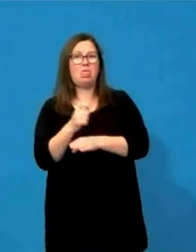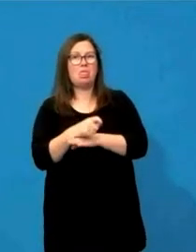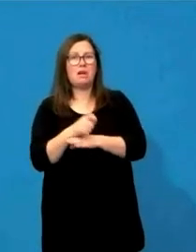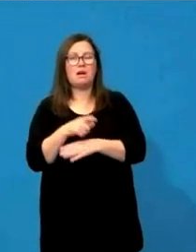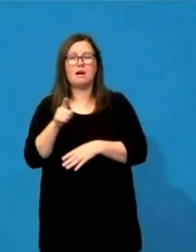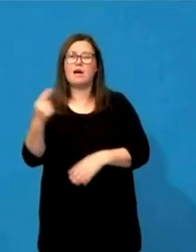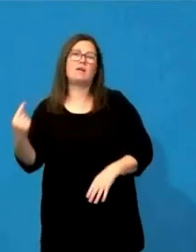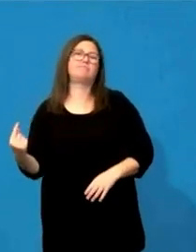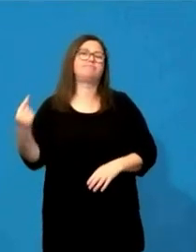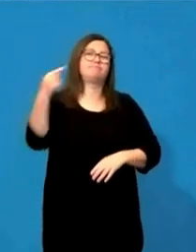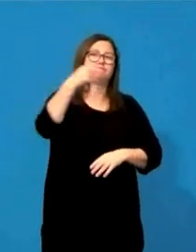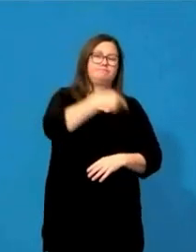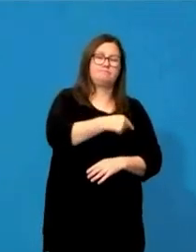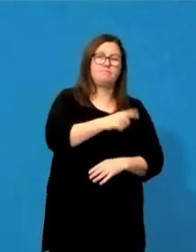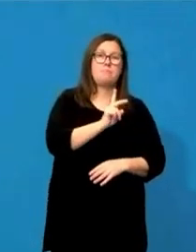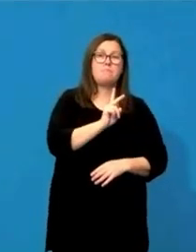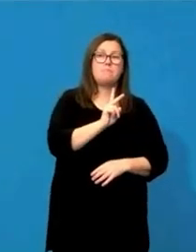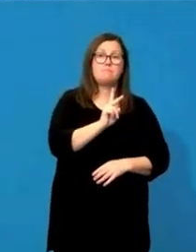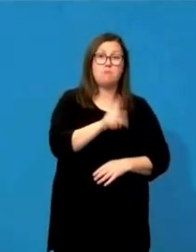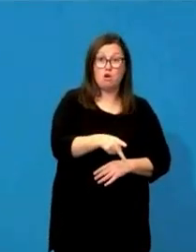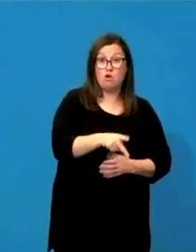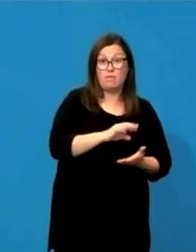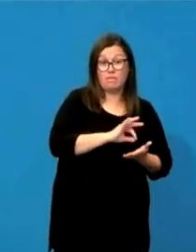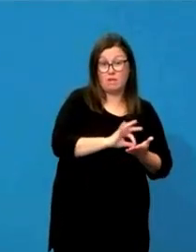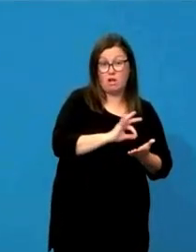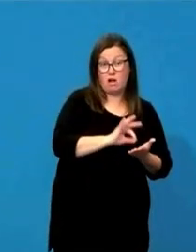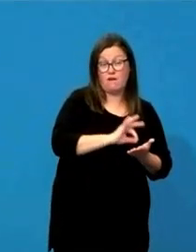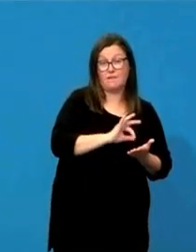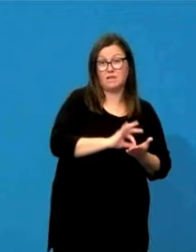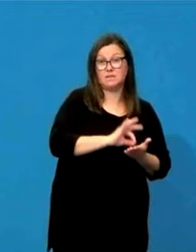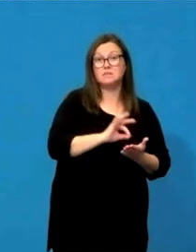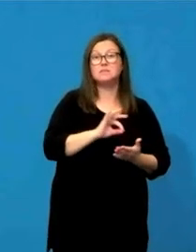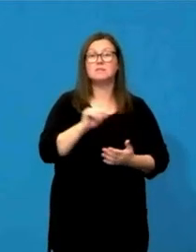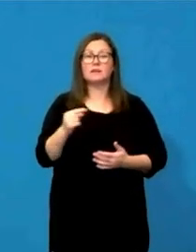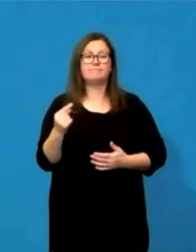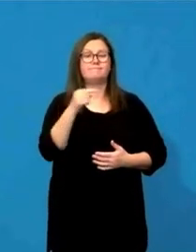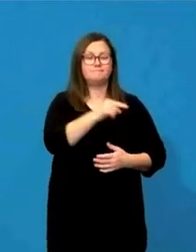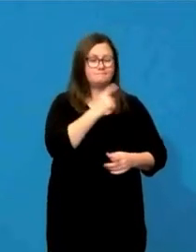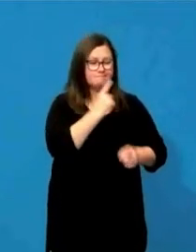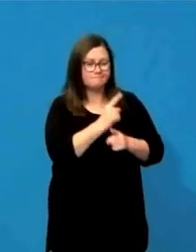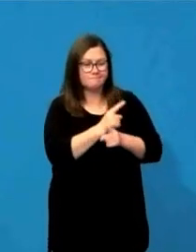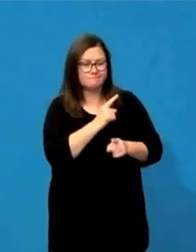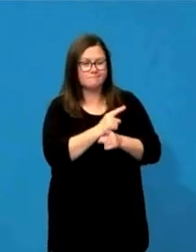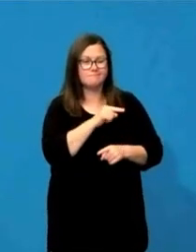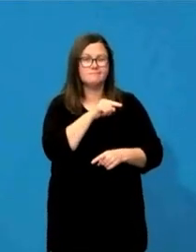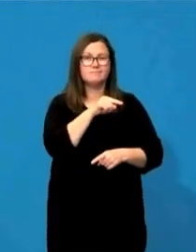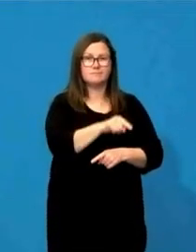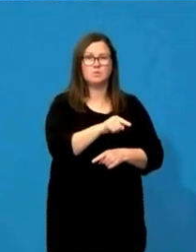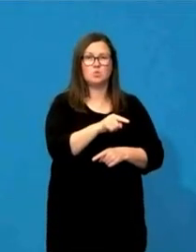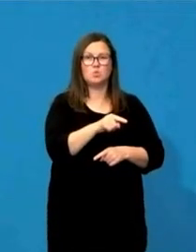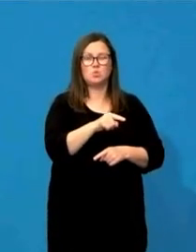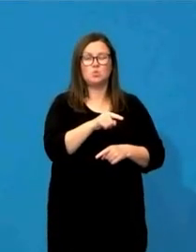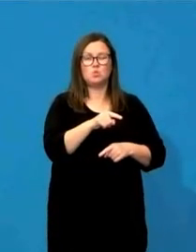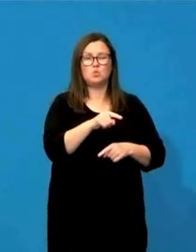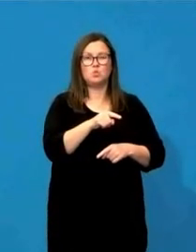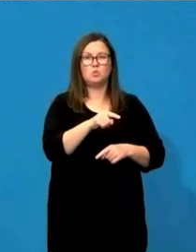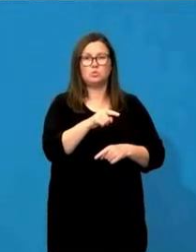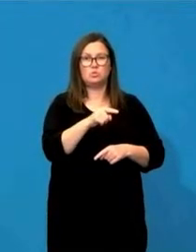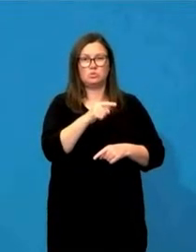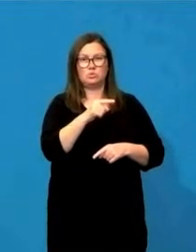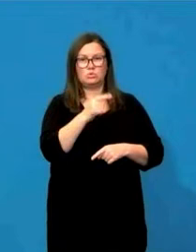And he went to speak to the person at the front desk and he said - he asked what does